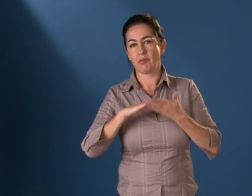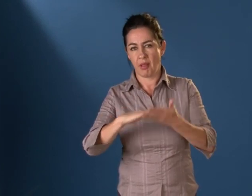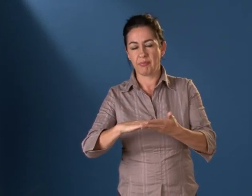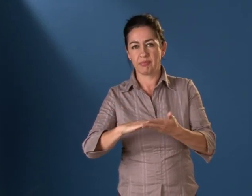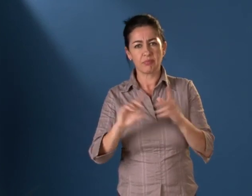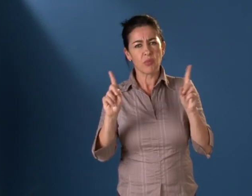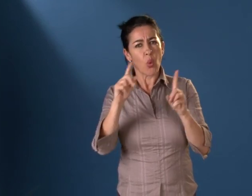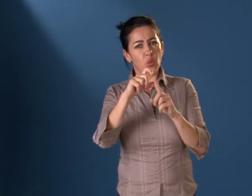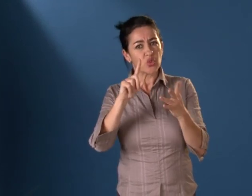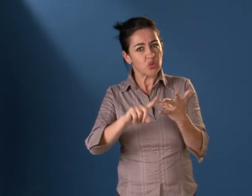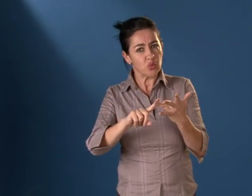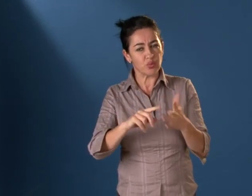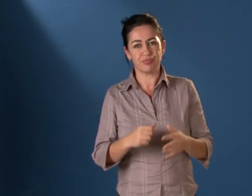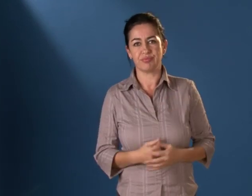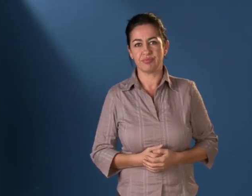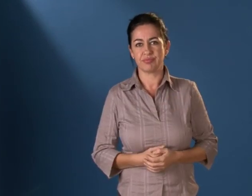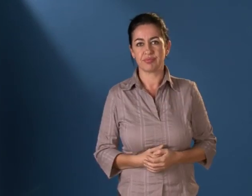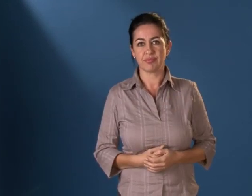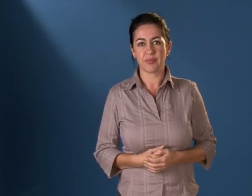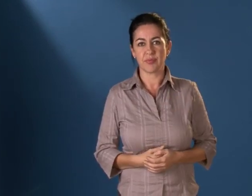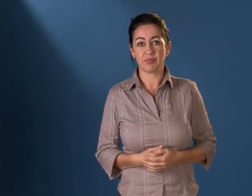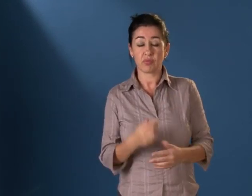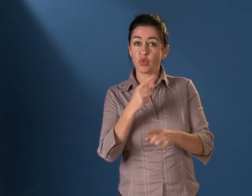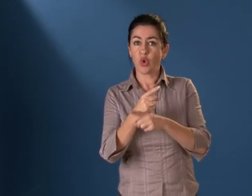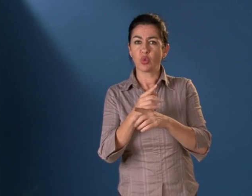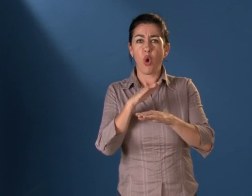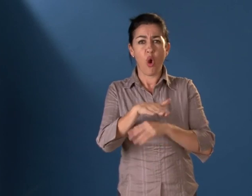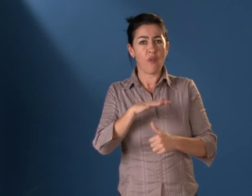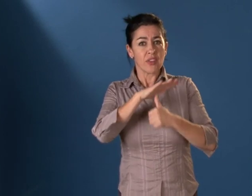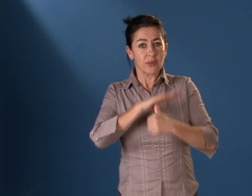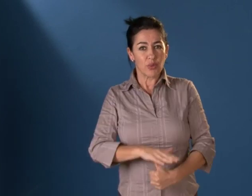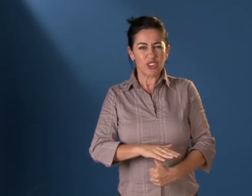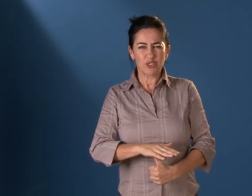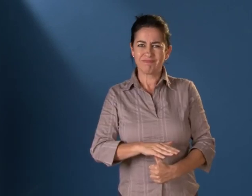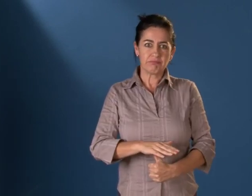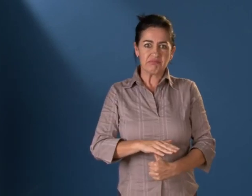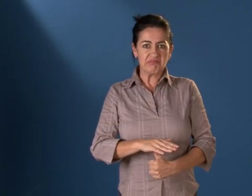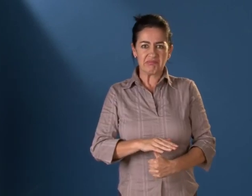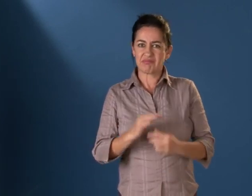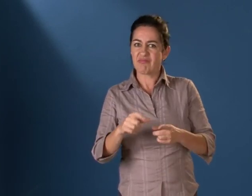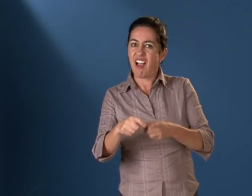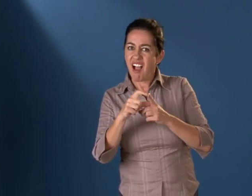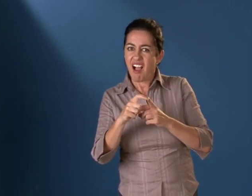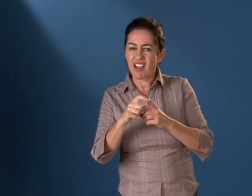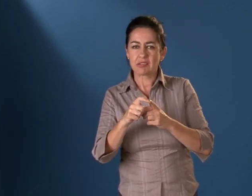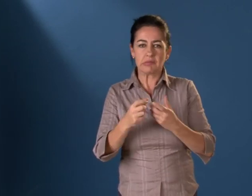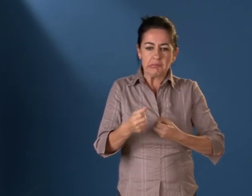How to make yourself understood when seeking help for depression. Talking about depression